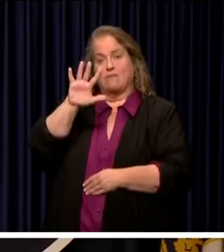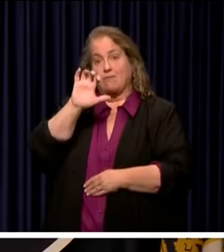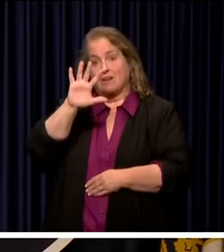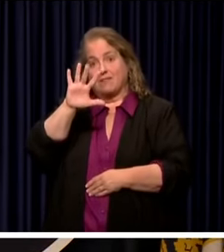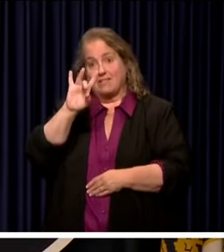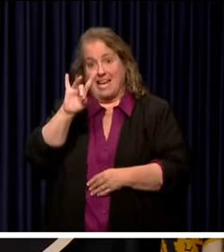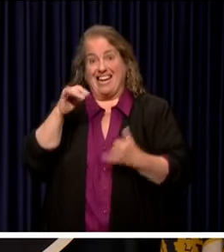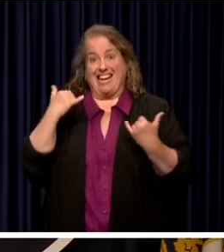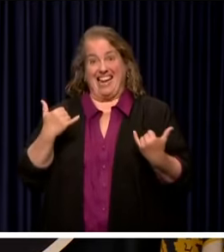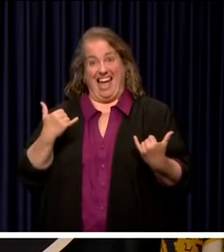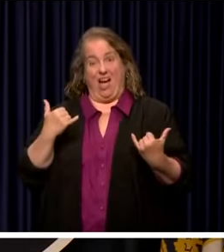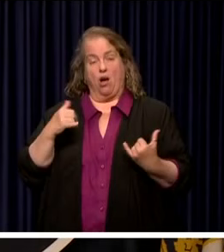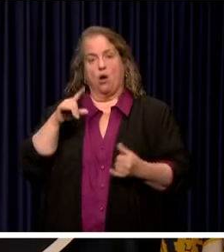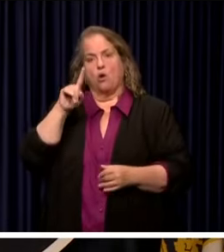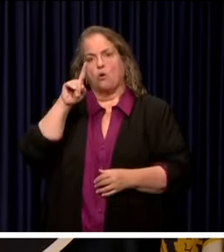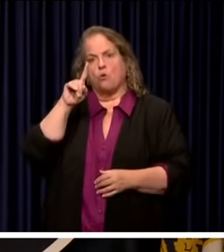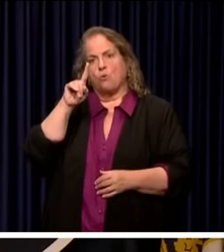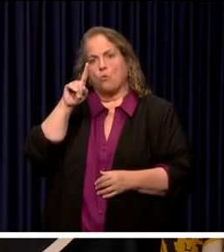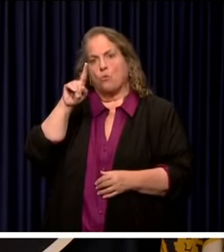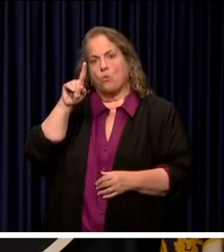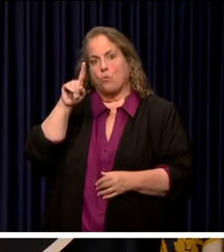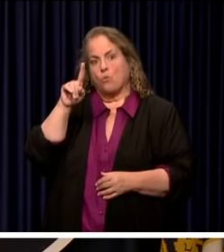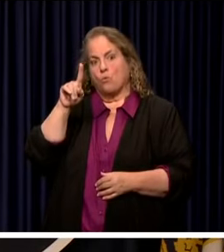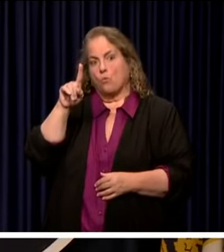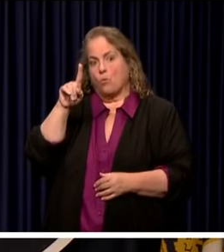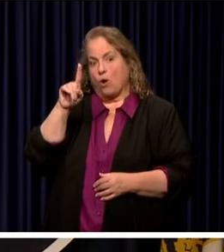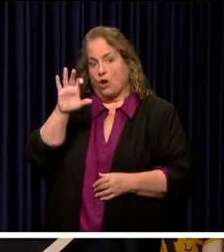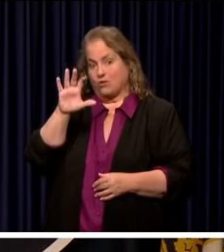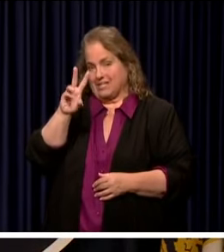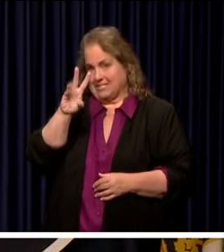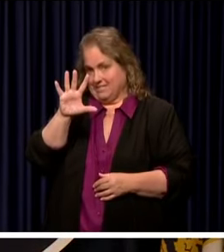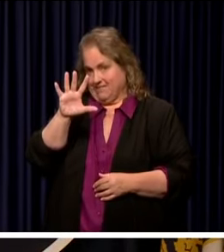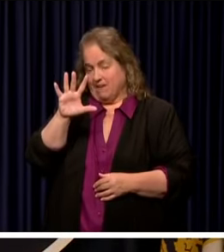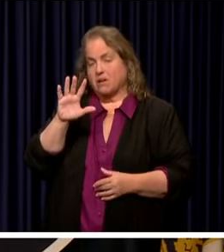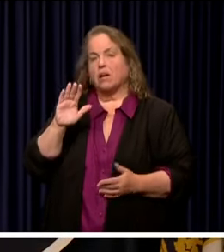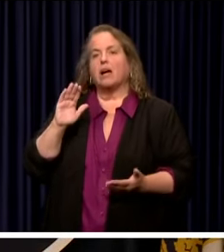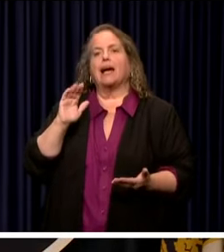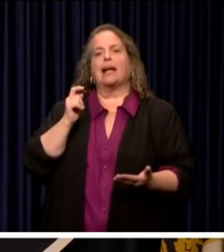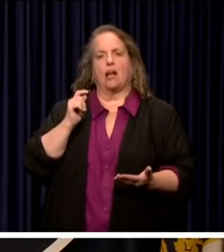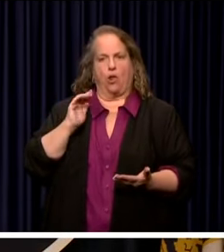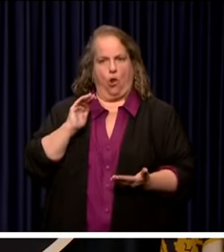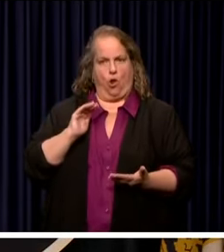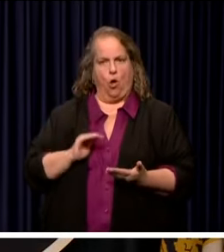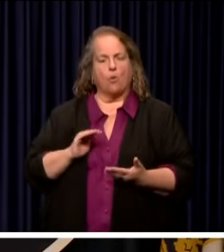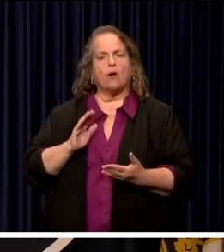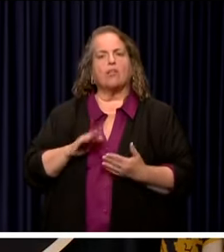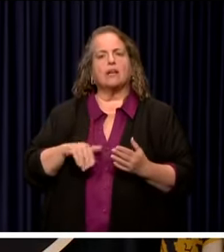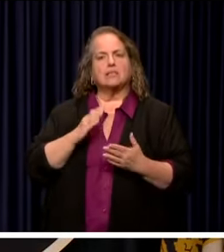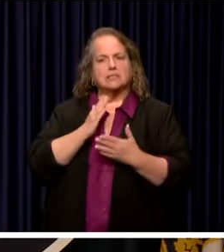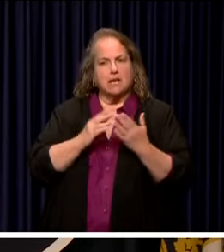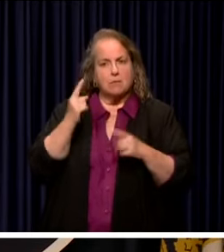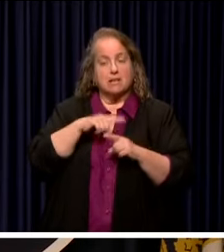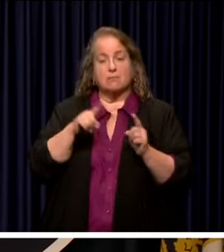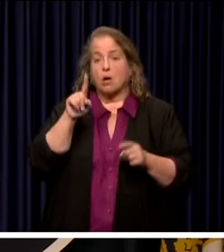AND SIMPSON. AGAIN, WE KNOW THAT THE CORONAVIRUS IS EVERYWHERE.